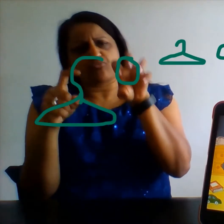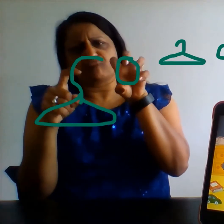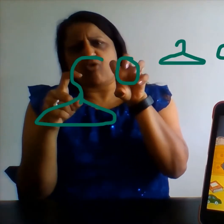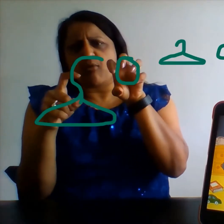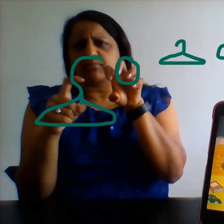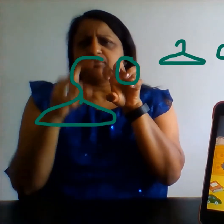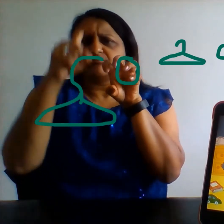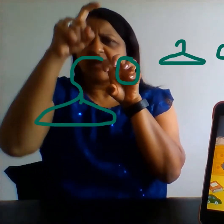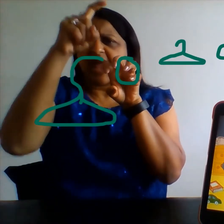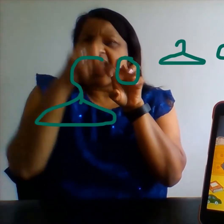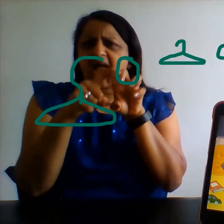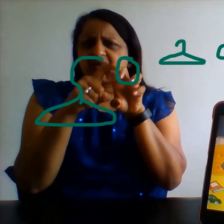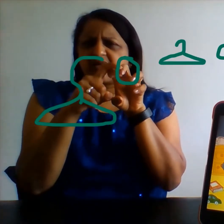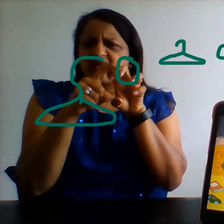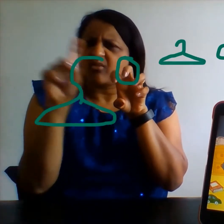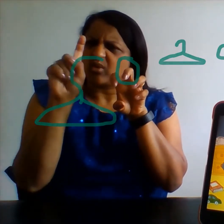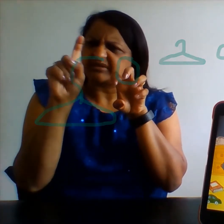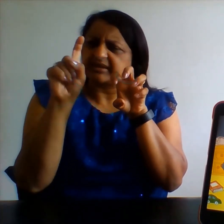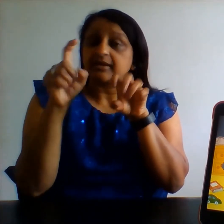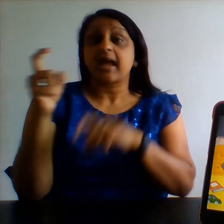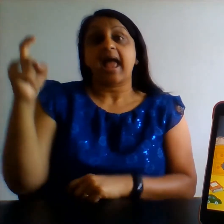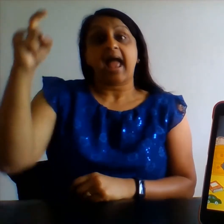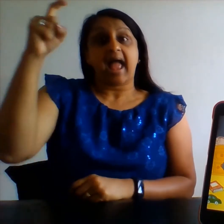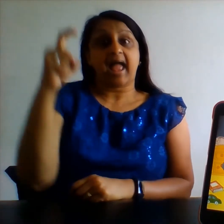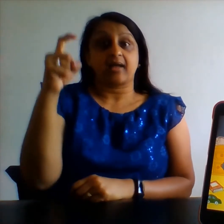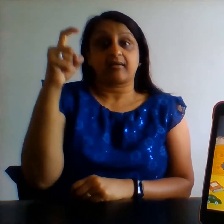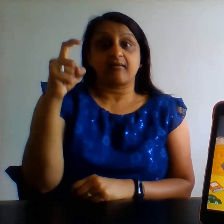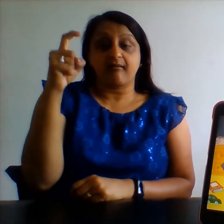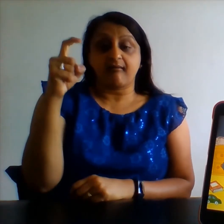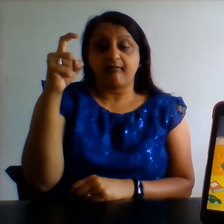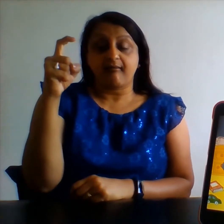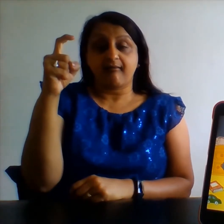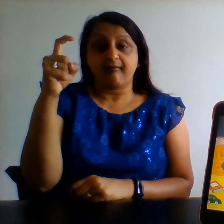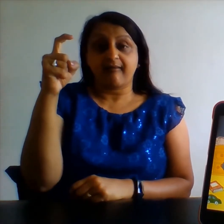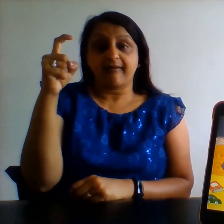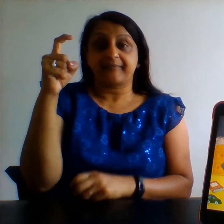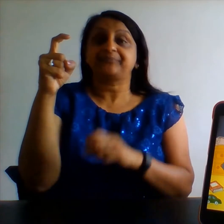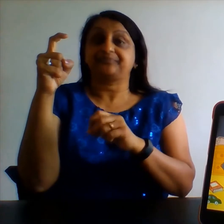We use coat hangers in the wardrobe to hang up clothes.